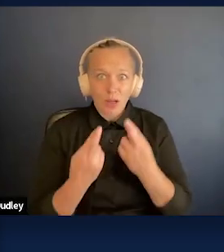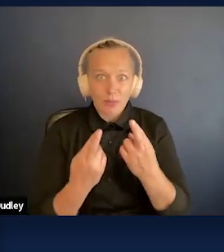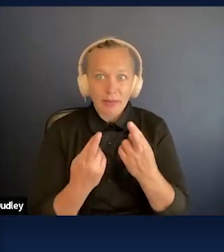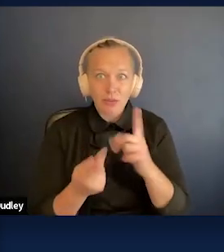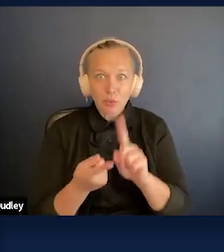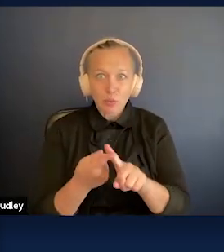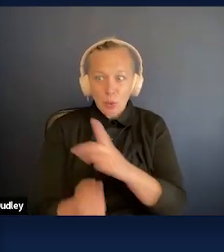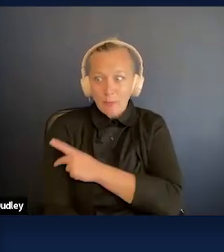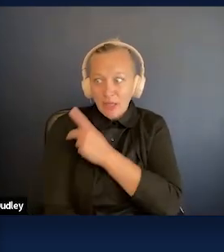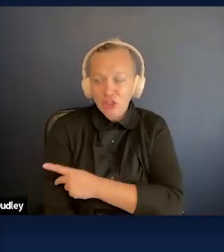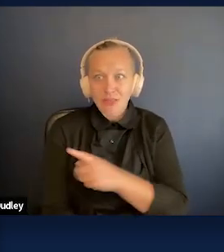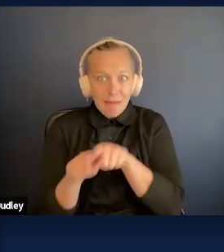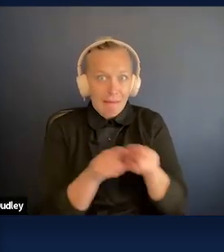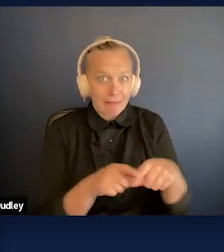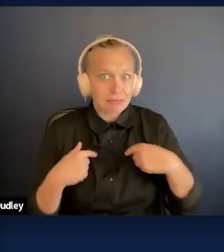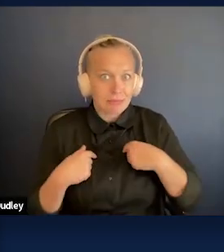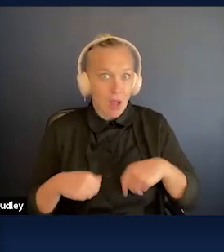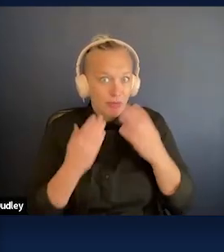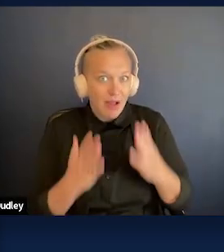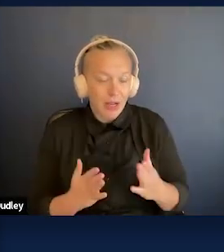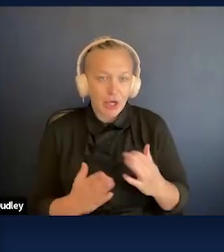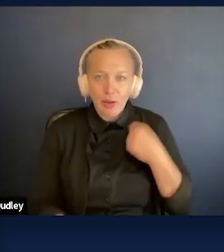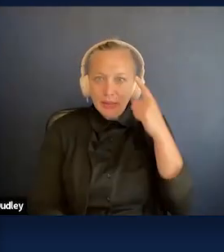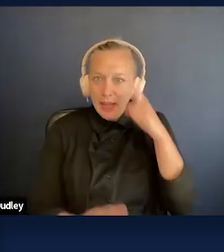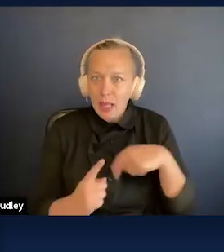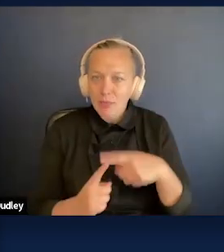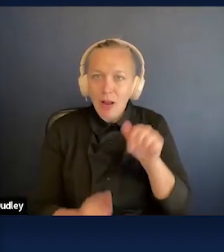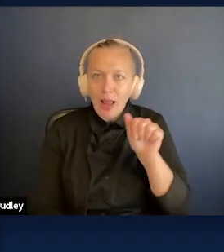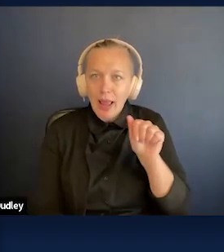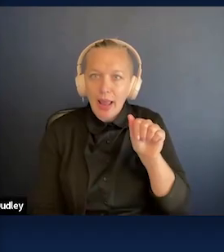Even just being aware of ASF as a community resource was important to us.